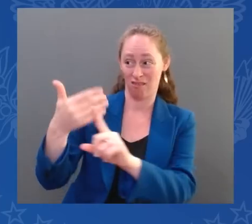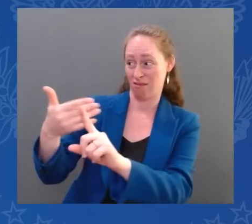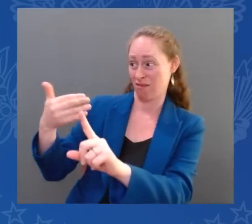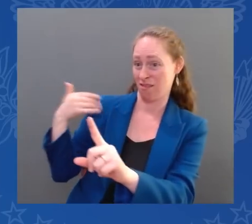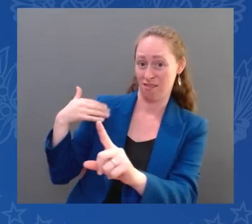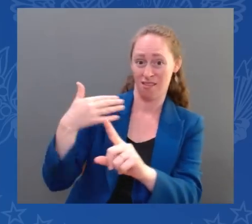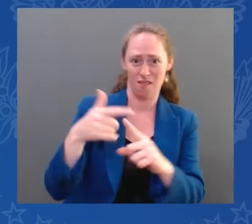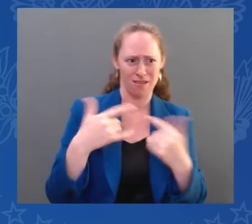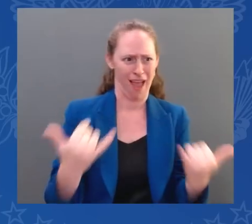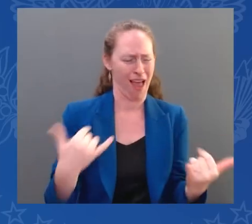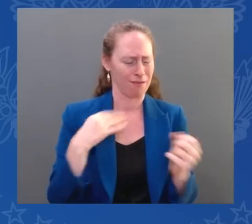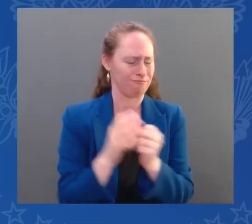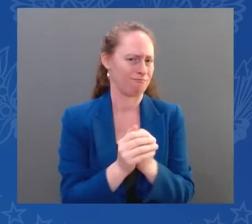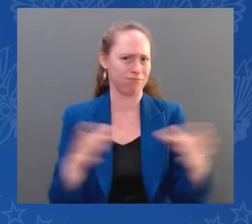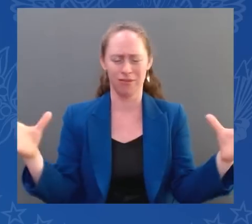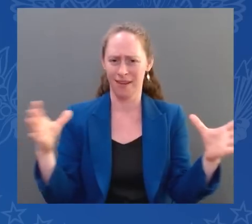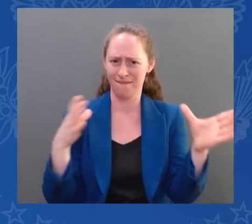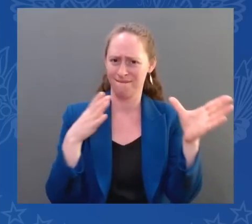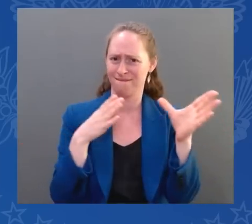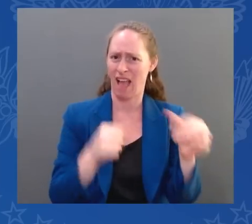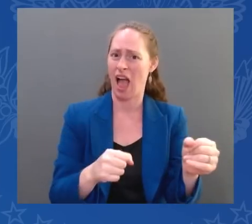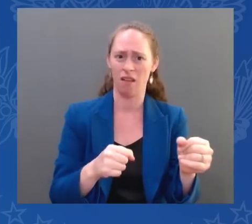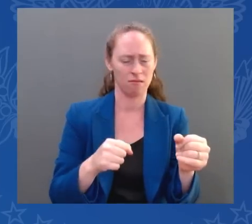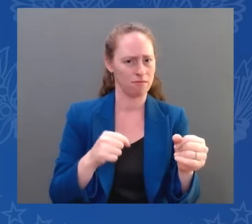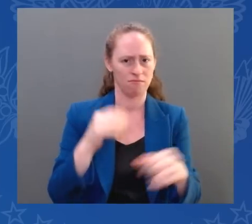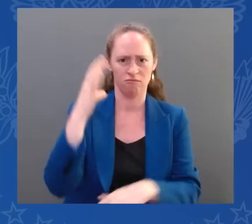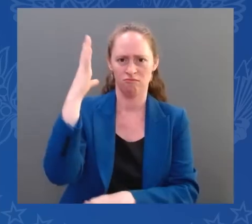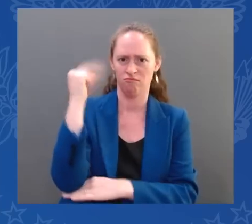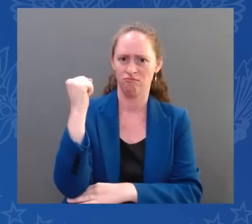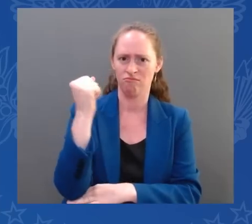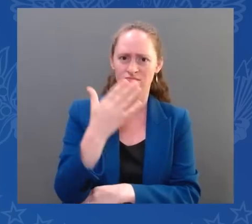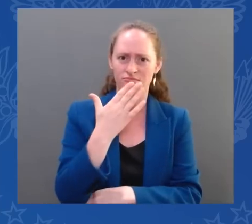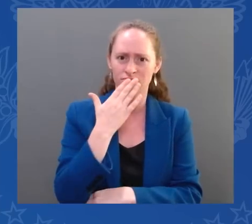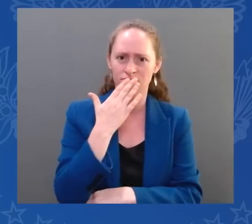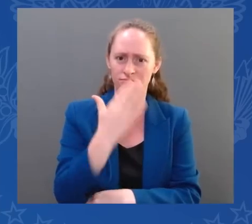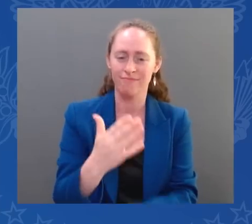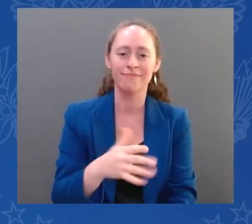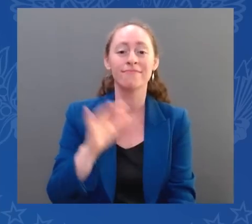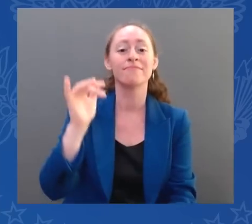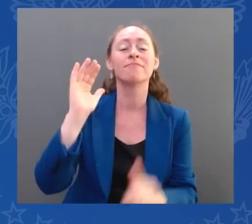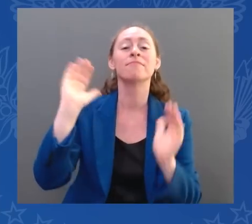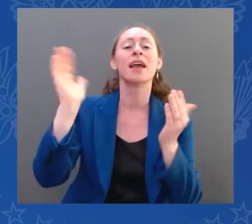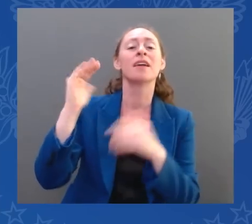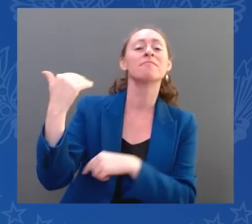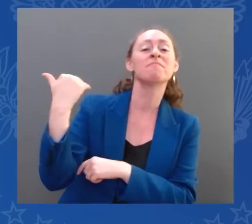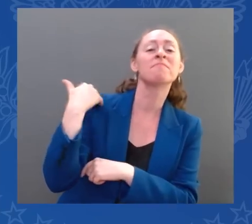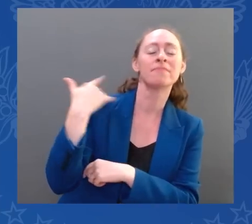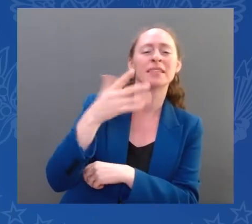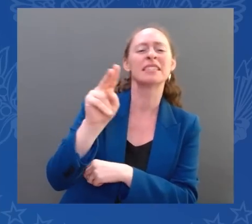we created more jobs than any quarter under any of my predecessors in nearly 40 years before the pandemic.